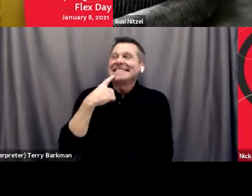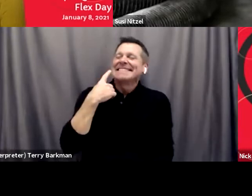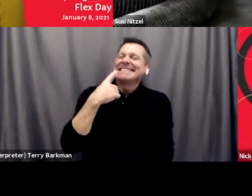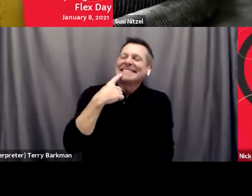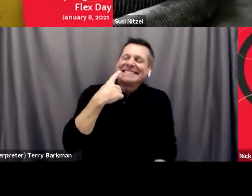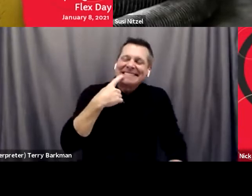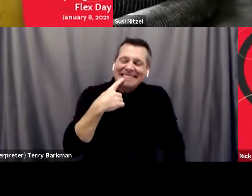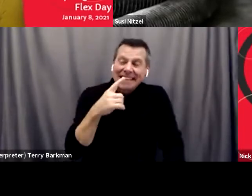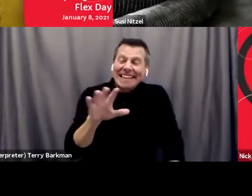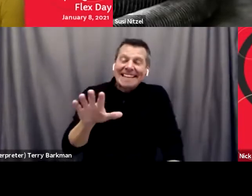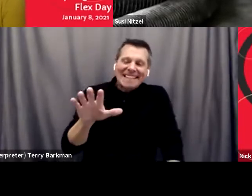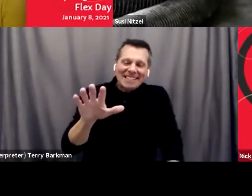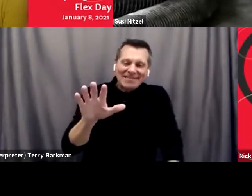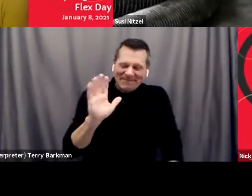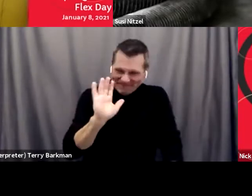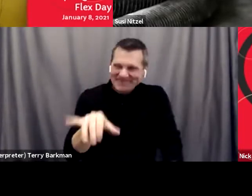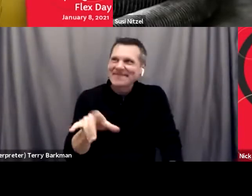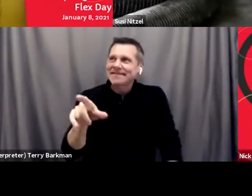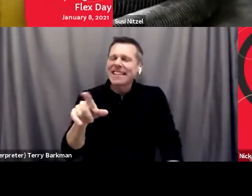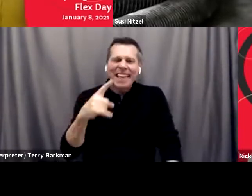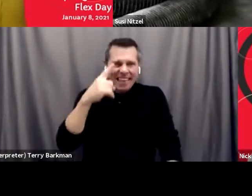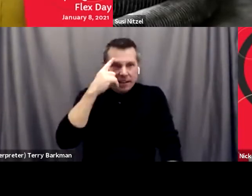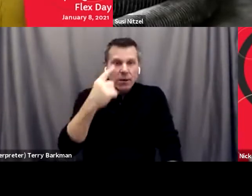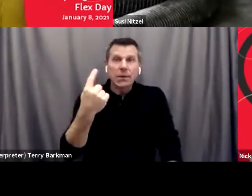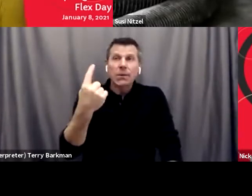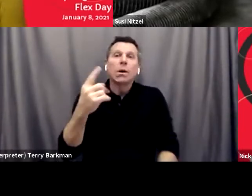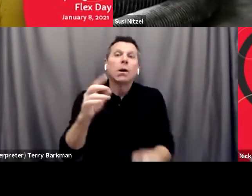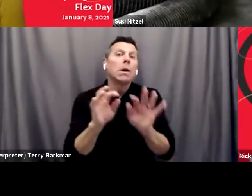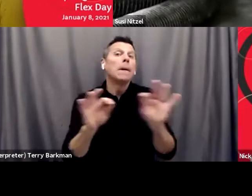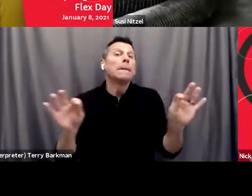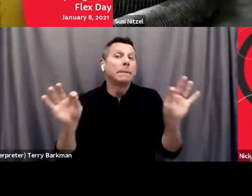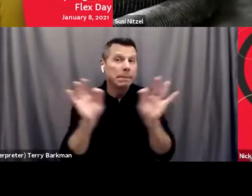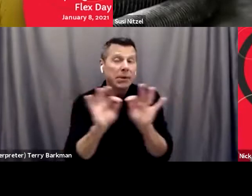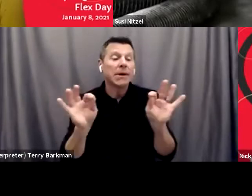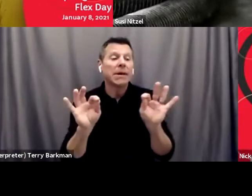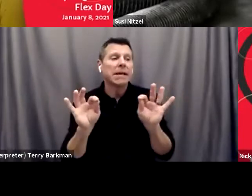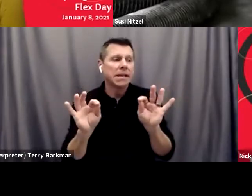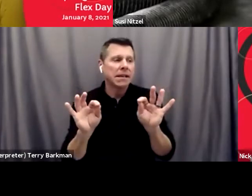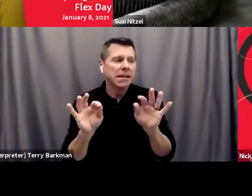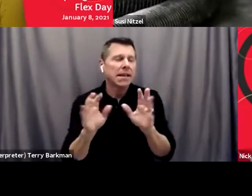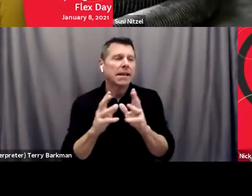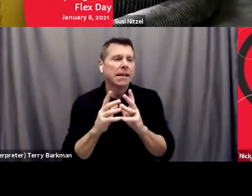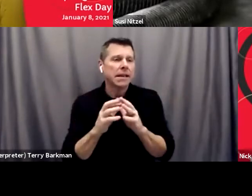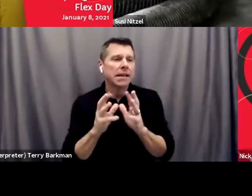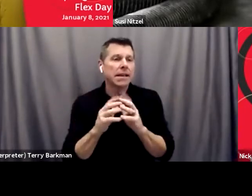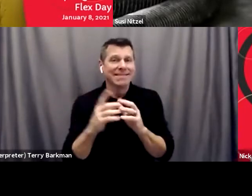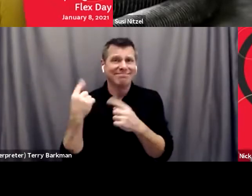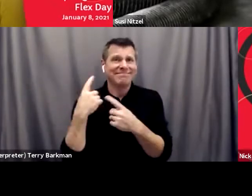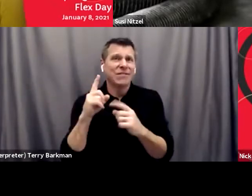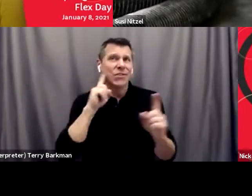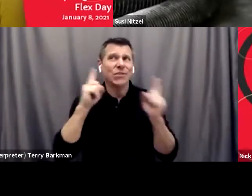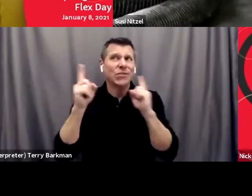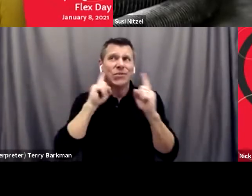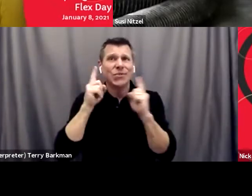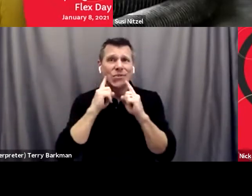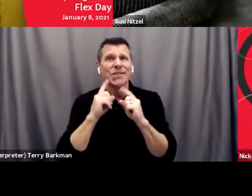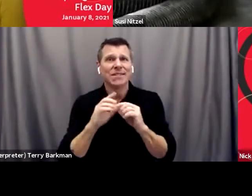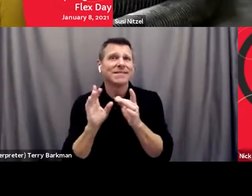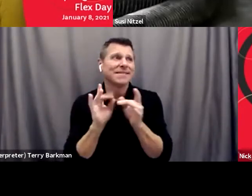Unknown: I, you know, I think one of the the important things also that that everyone has brought up so far, is this idea of working